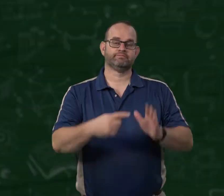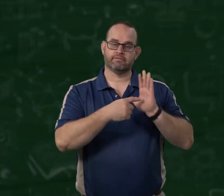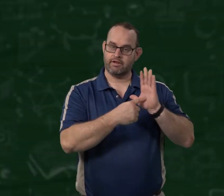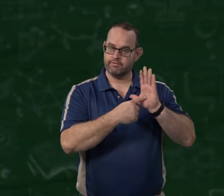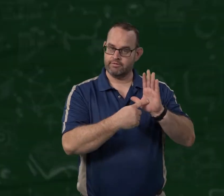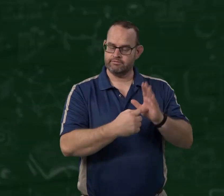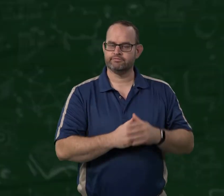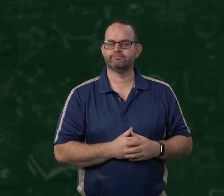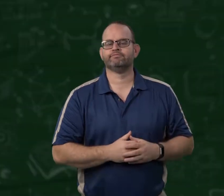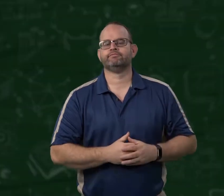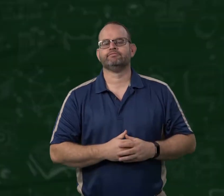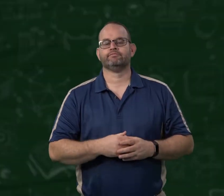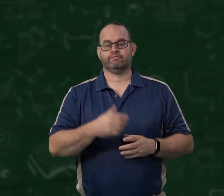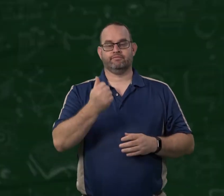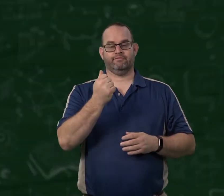Here’s an example: